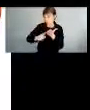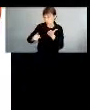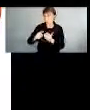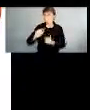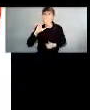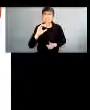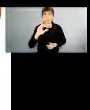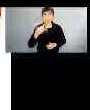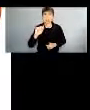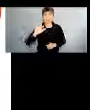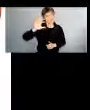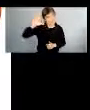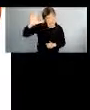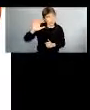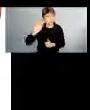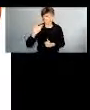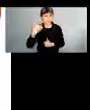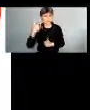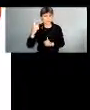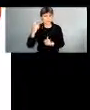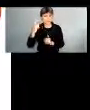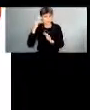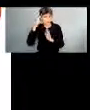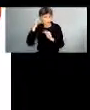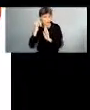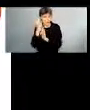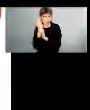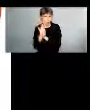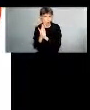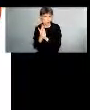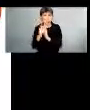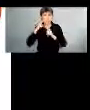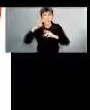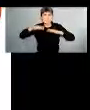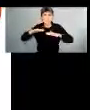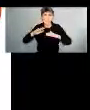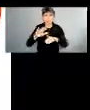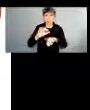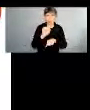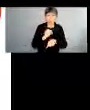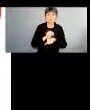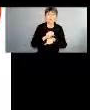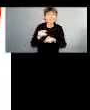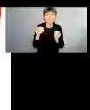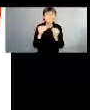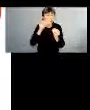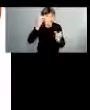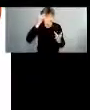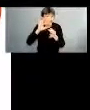project budget and take this into consideration. For more information about taxes, please review